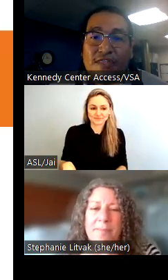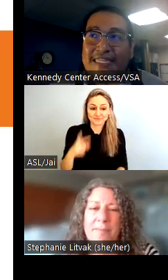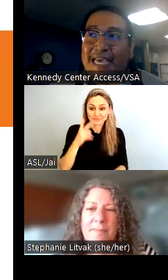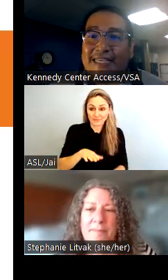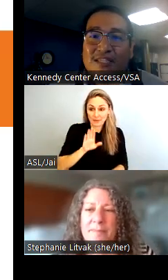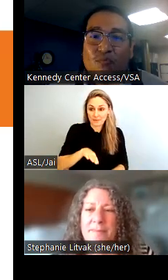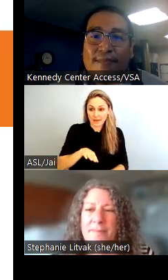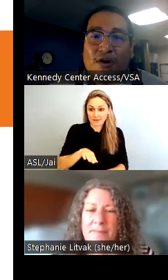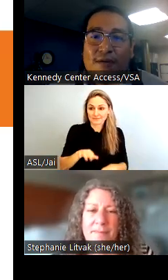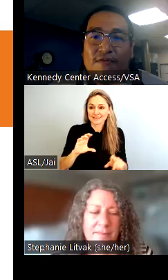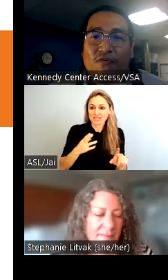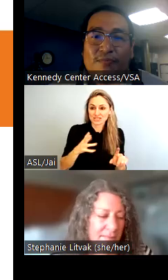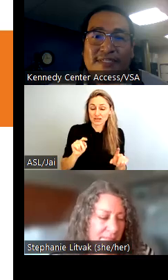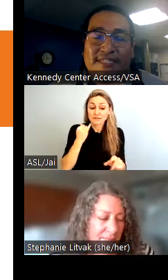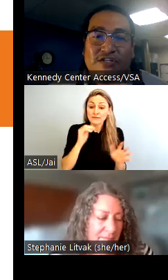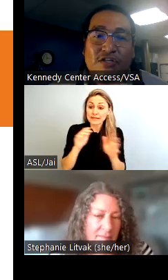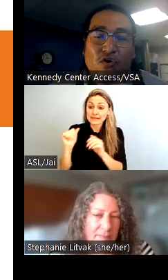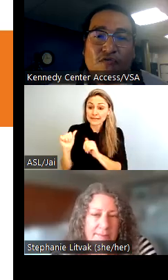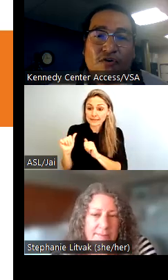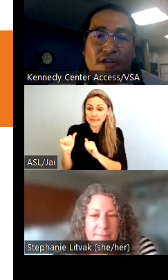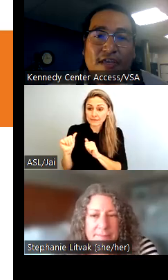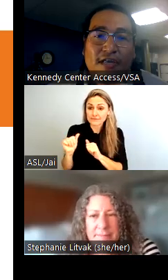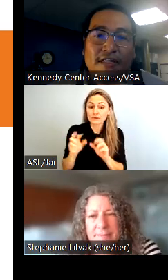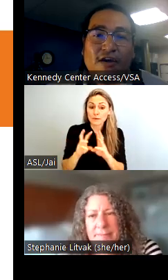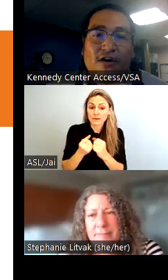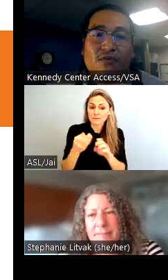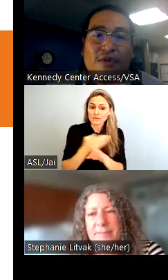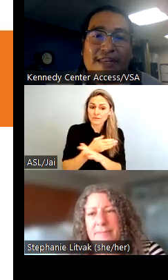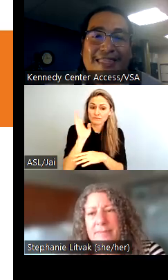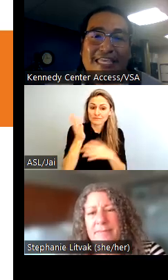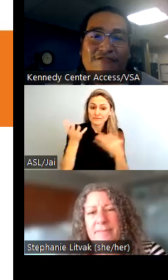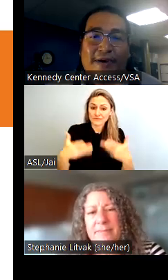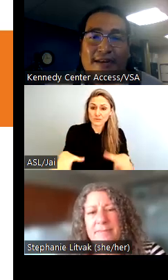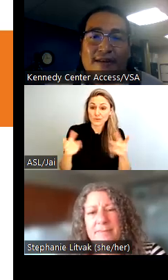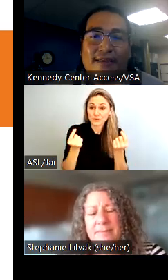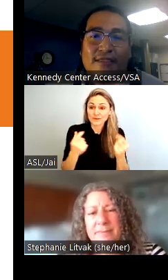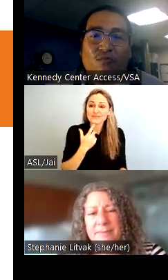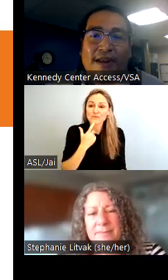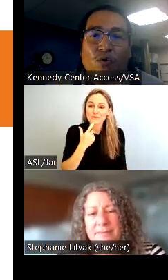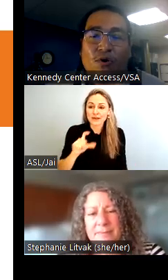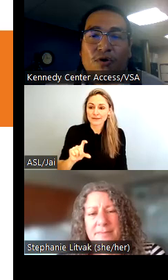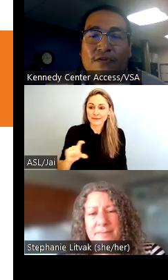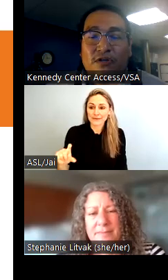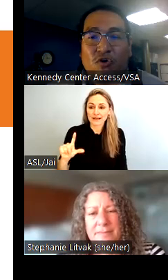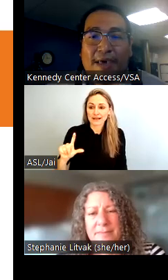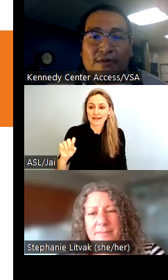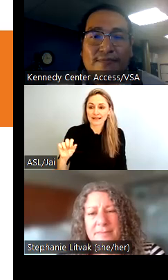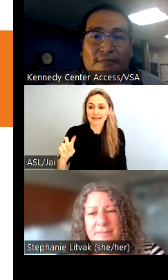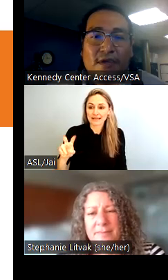If you need to exit the webinar, before the presentation is over, click on the red leave button in the right corner of the control panel.